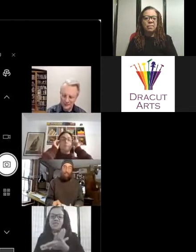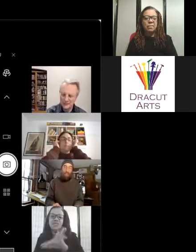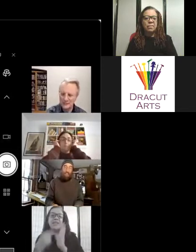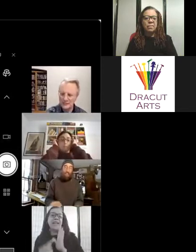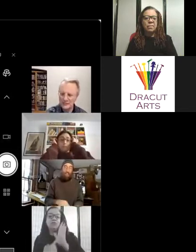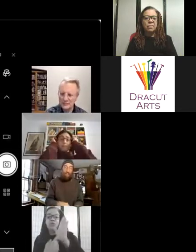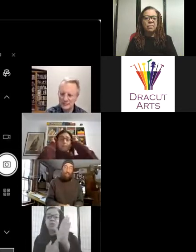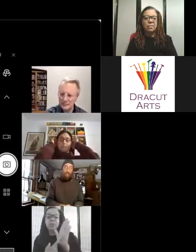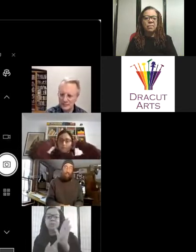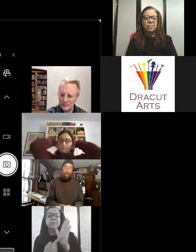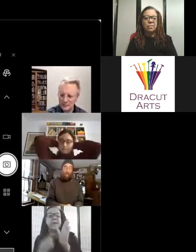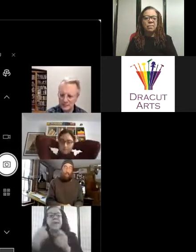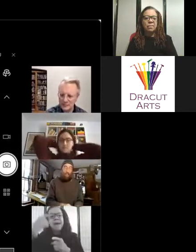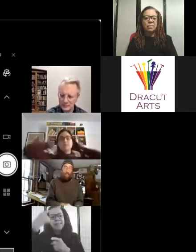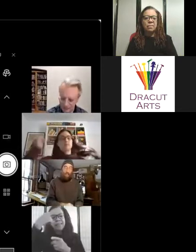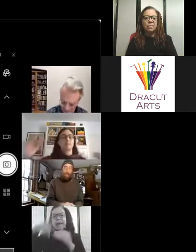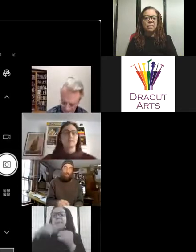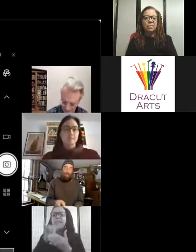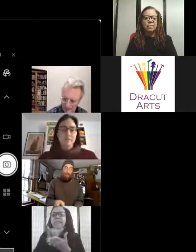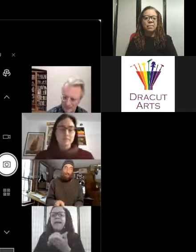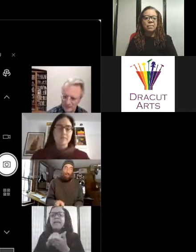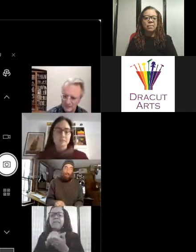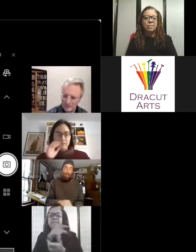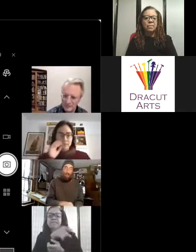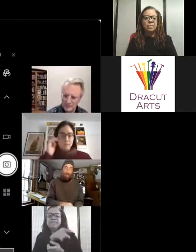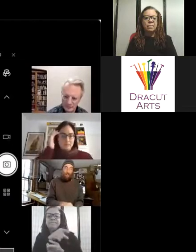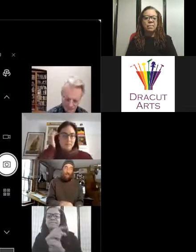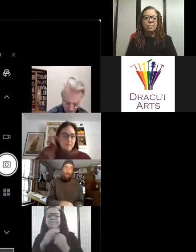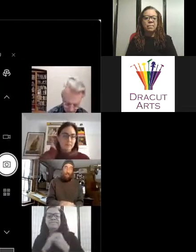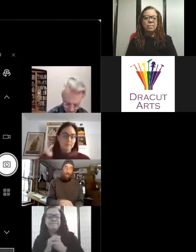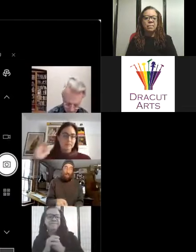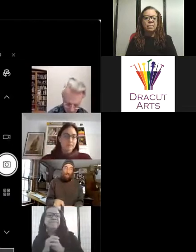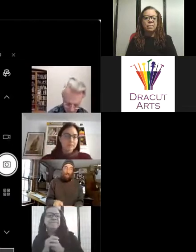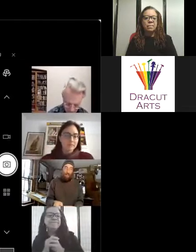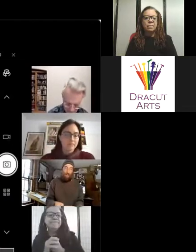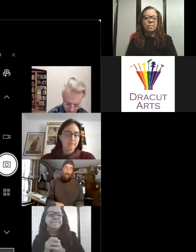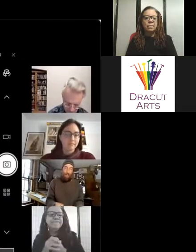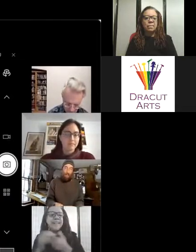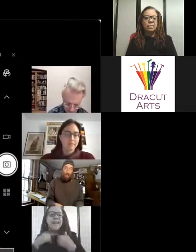I just think of this, immediately. Um I have him witness a speech out the